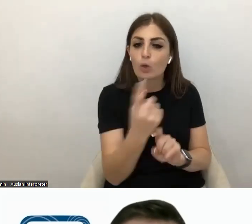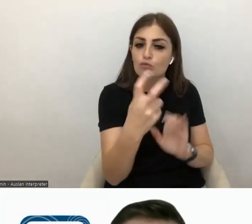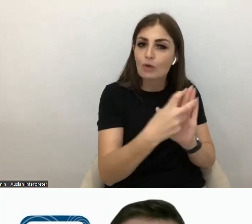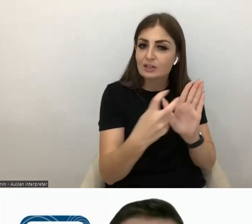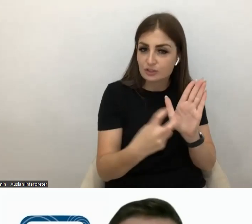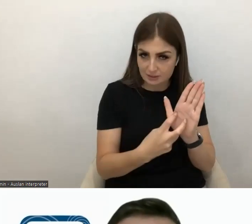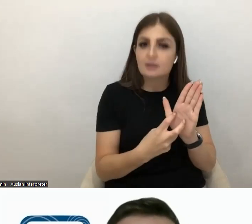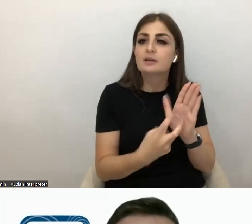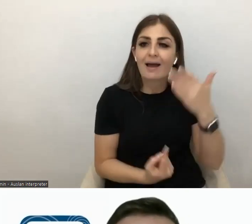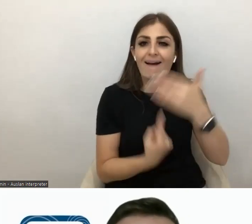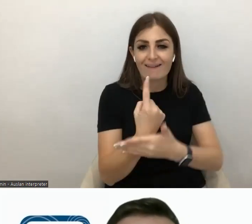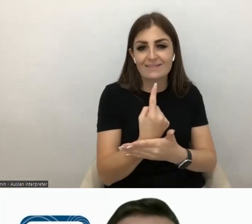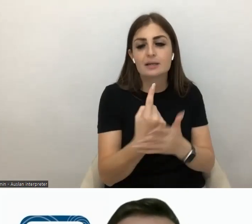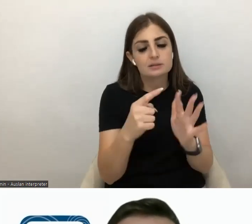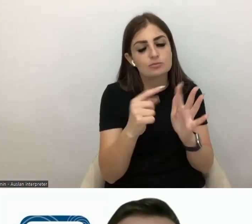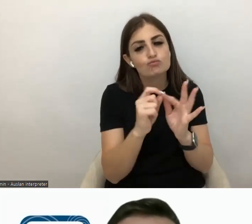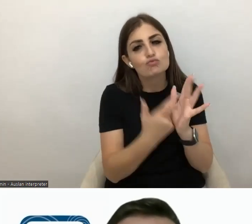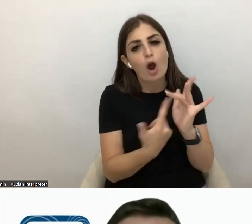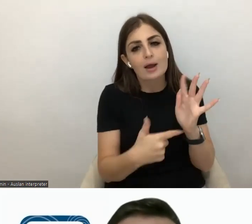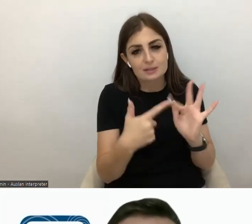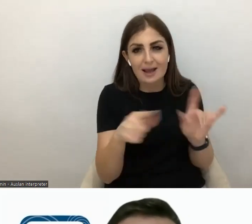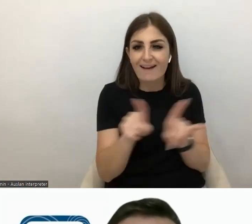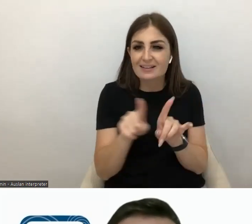Eventbrite, along with a webinar recording.